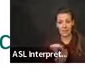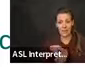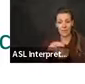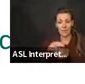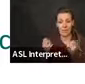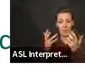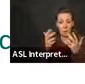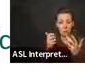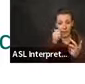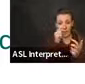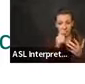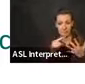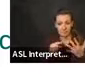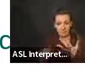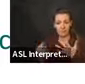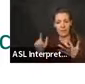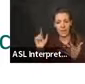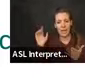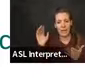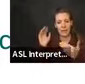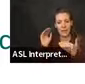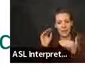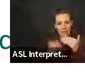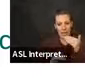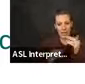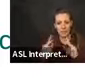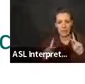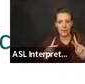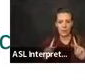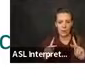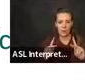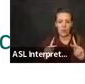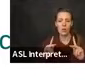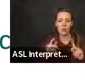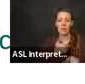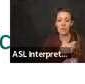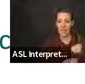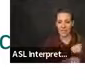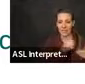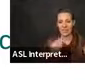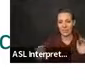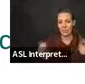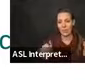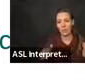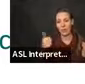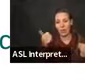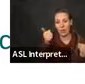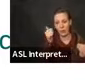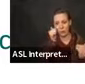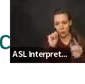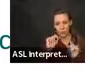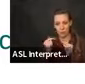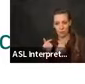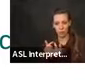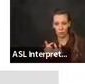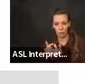proportion of residents vaccinated than do some of the other racial ethnic groups.